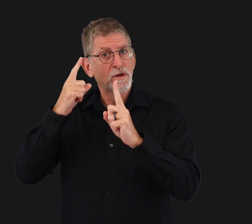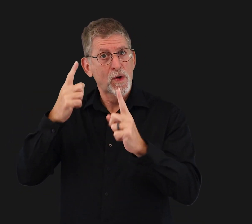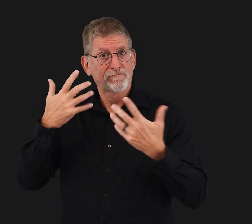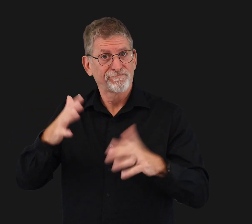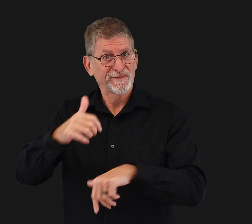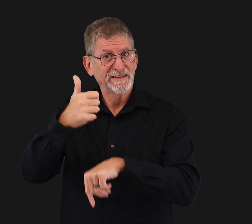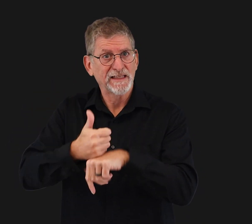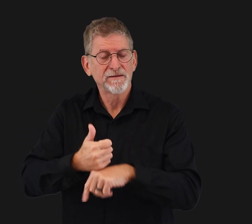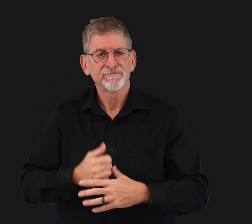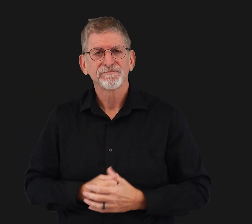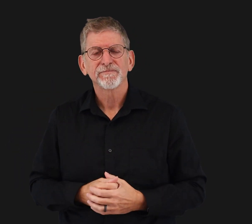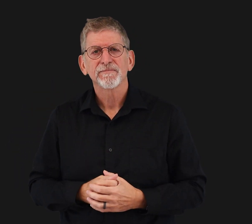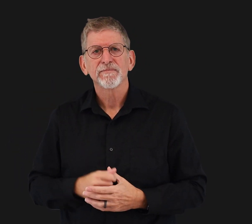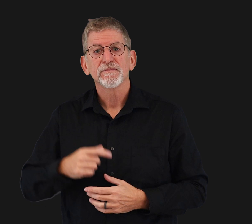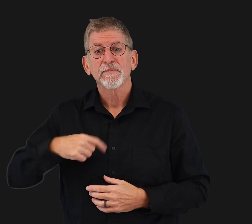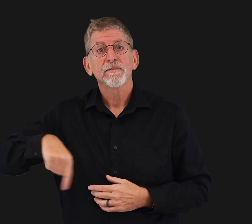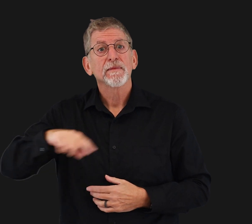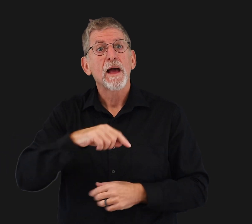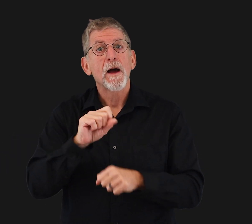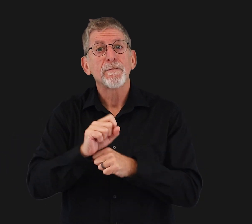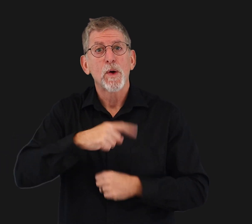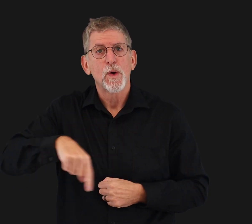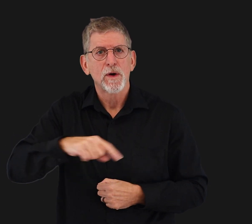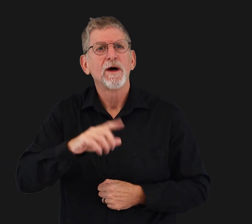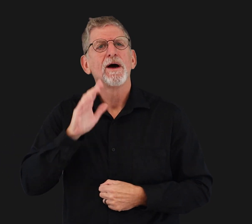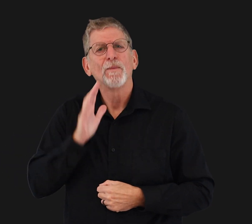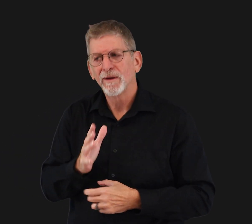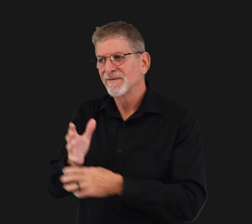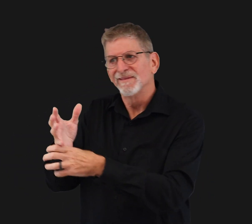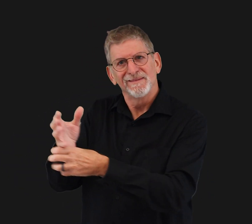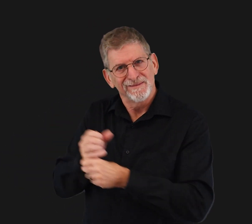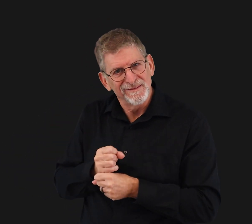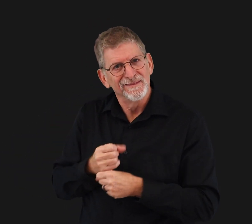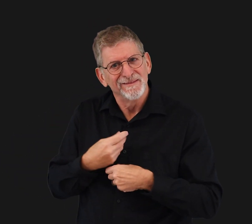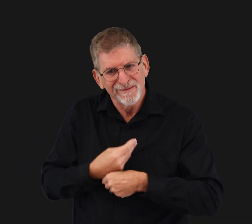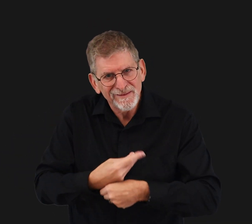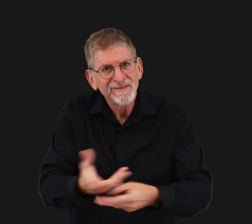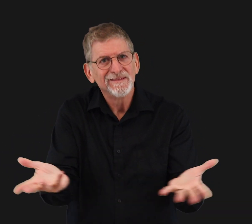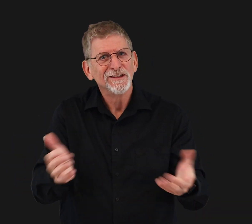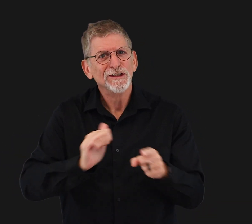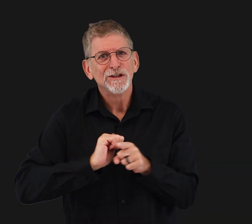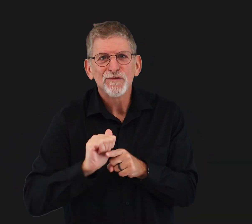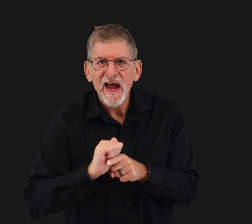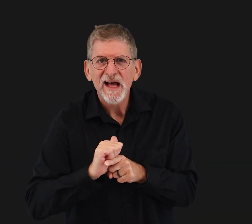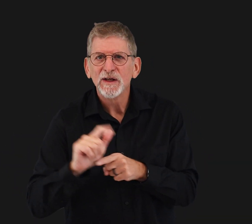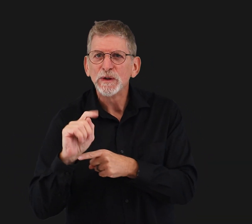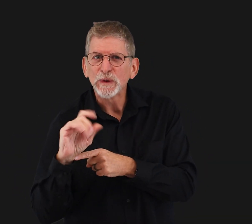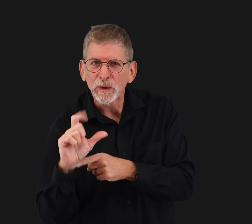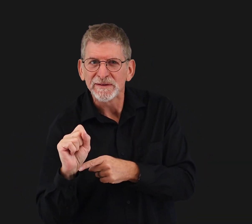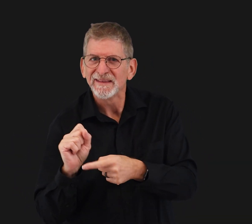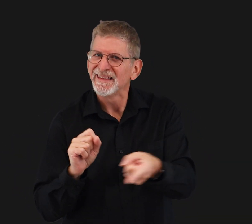Goal we set: Our employees will receive the training and tools